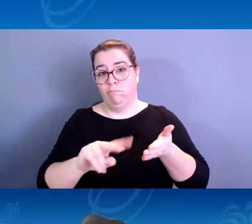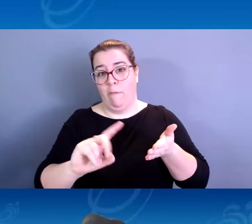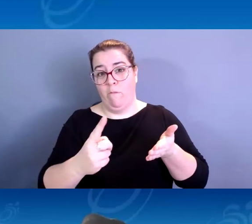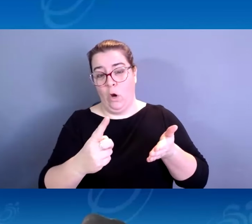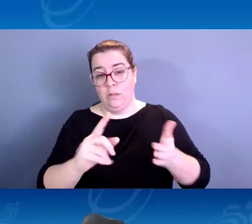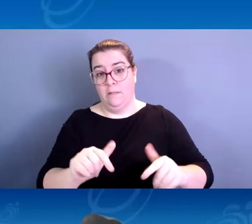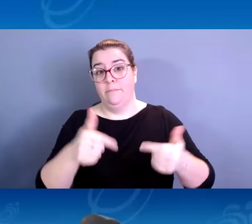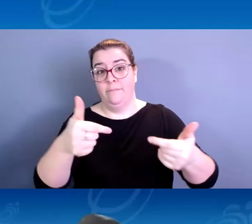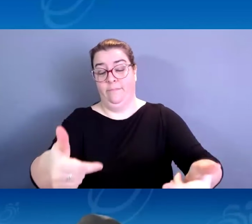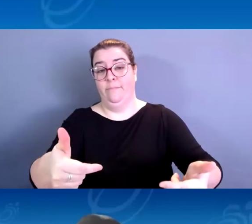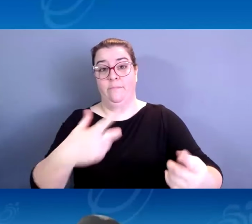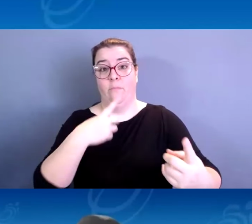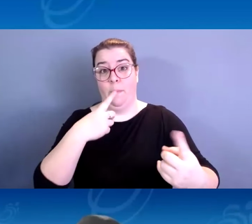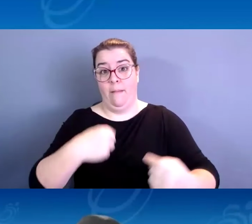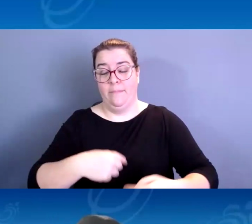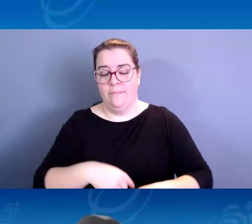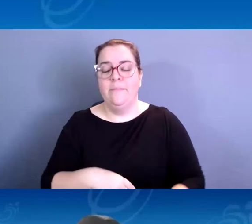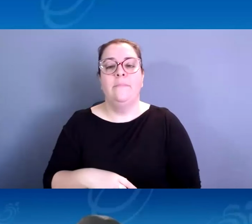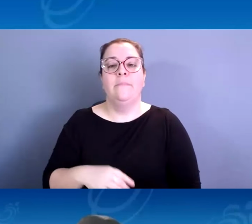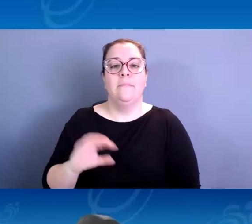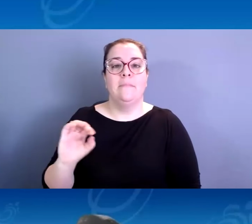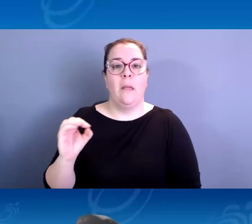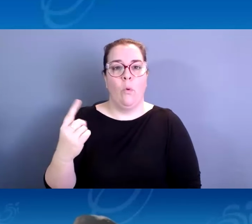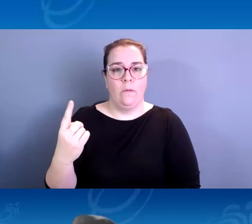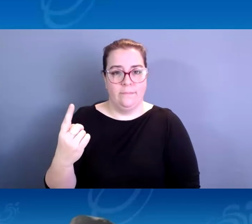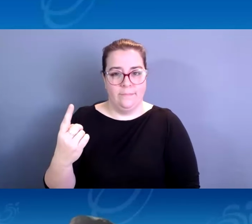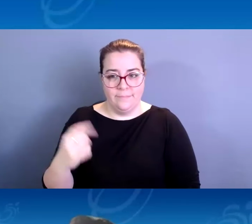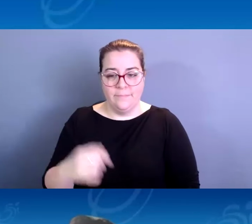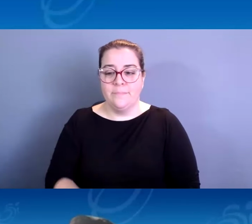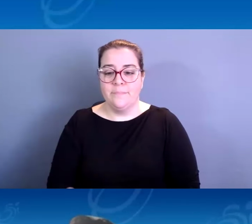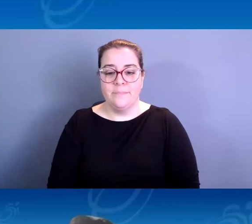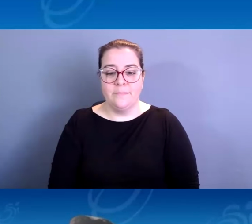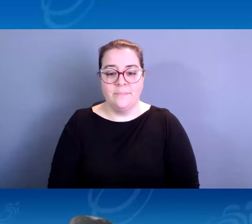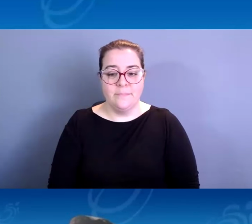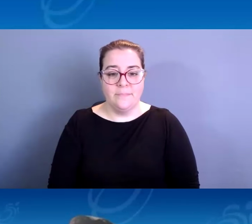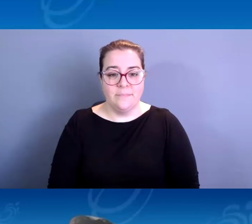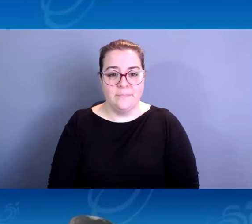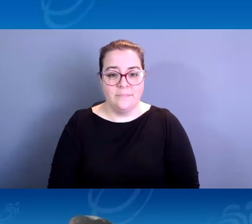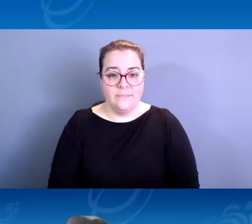So I have, the first question is how would integrating accommodations